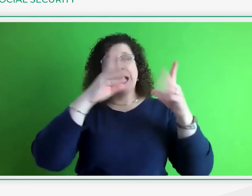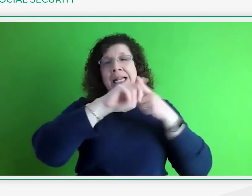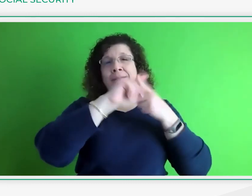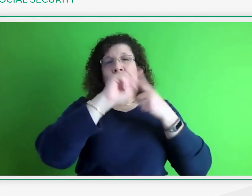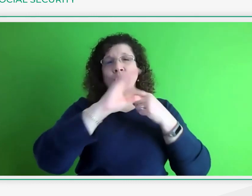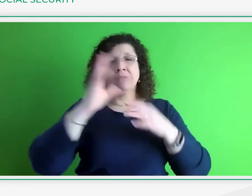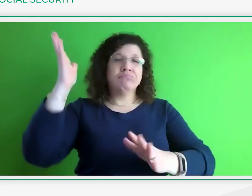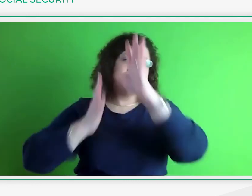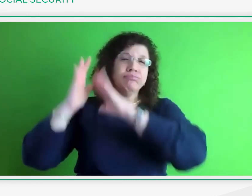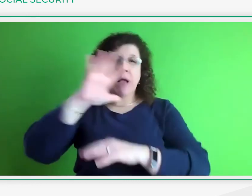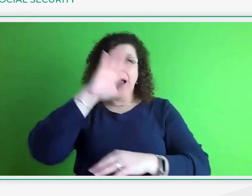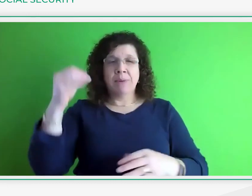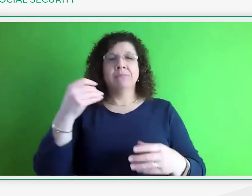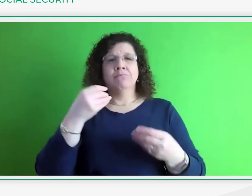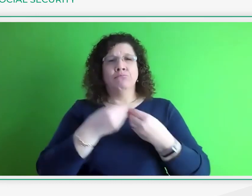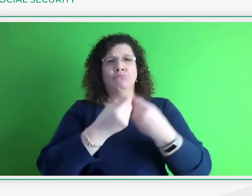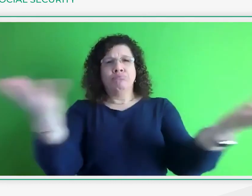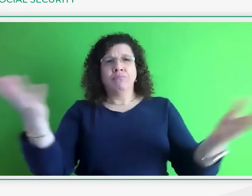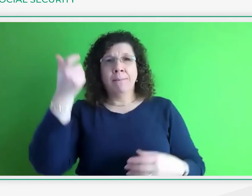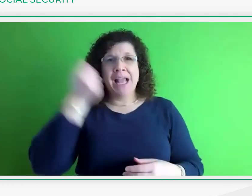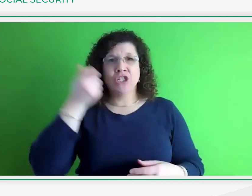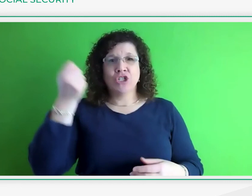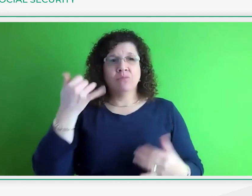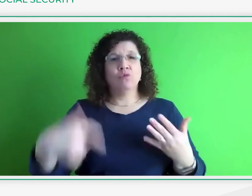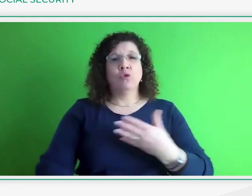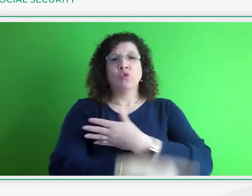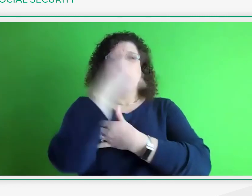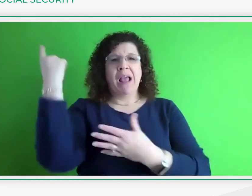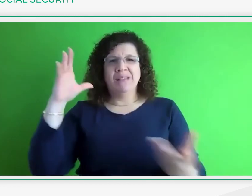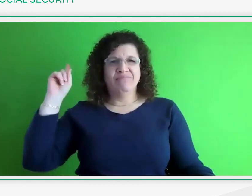Like, IBM, or various, different companies back then provided pensions.